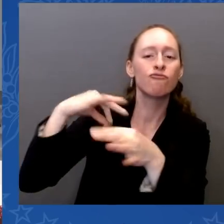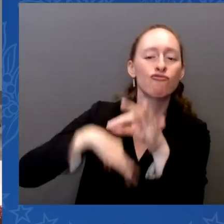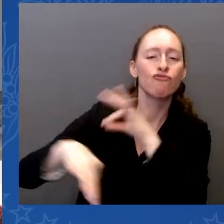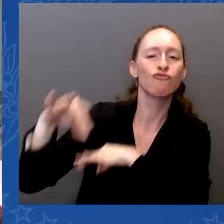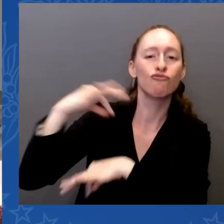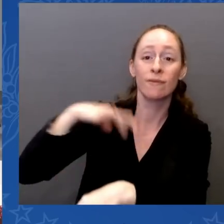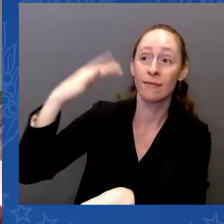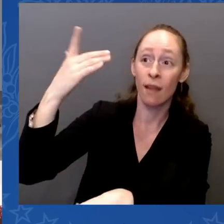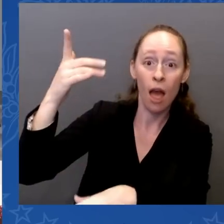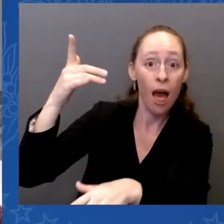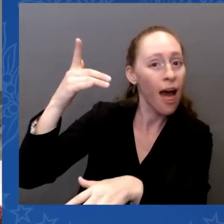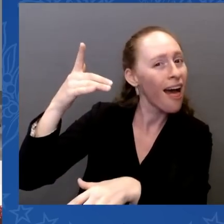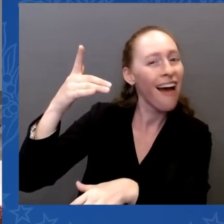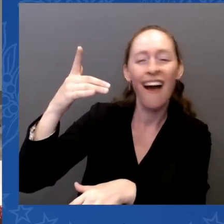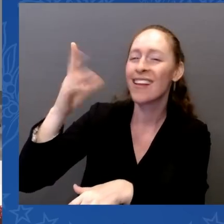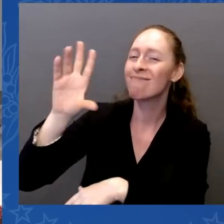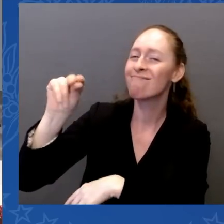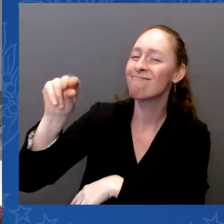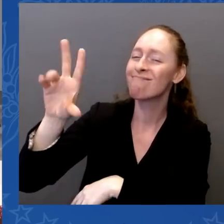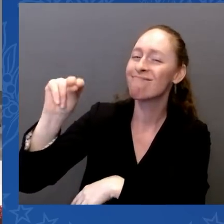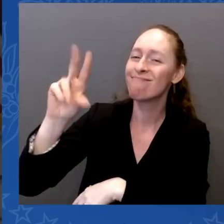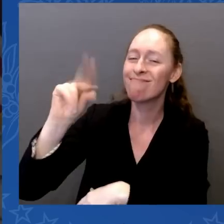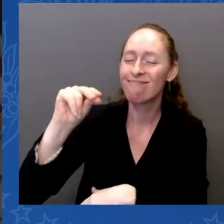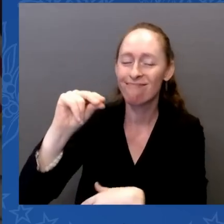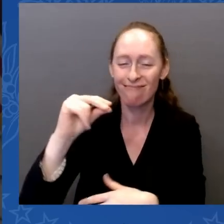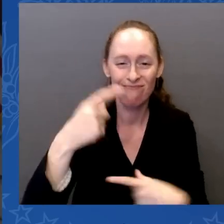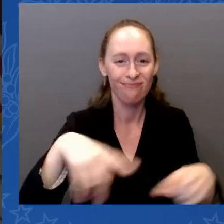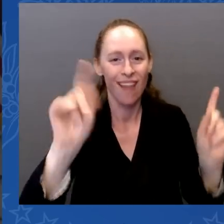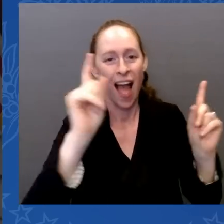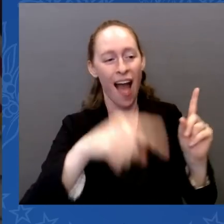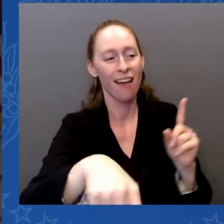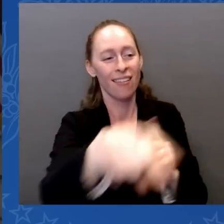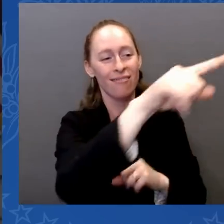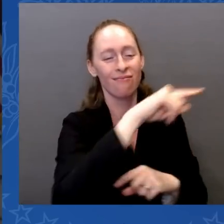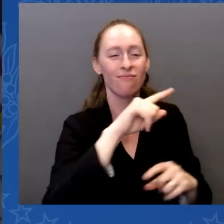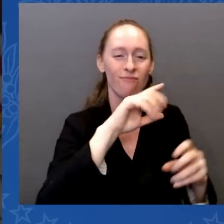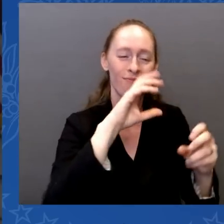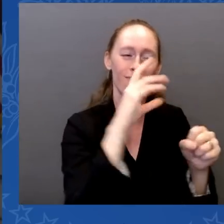For years, there had been no check on how high or fast Big Pharma can raise drug prices.